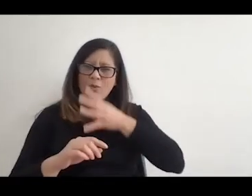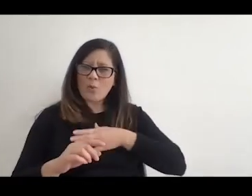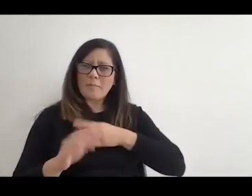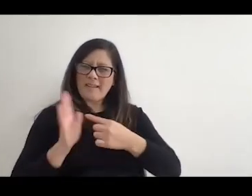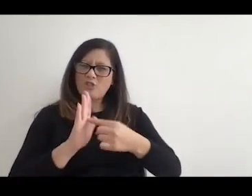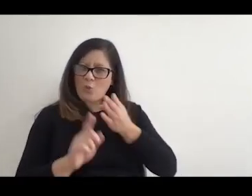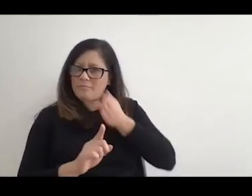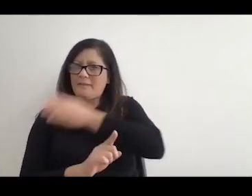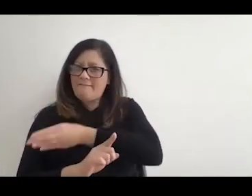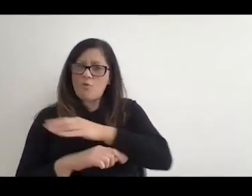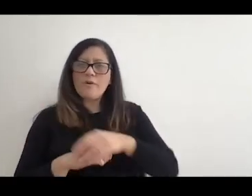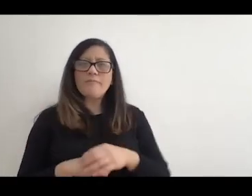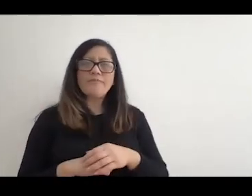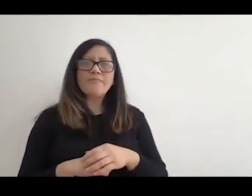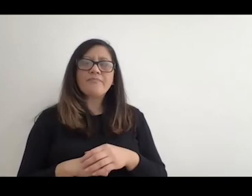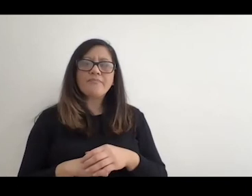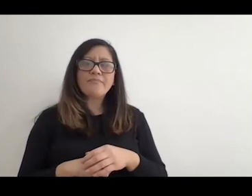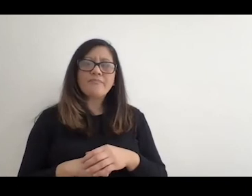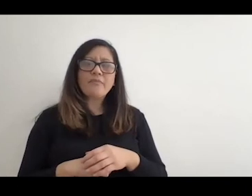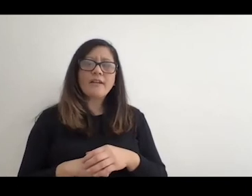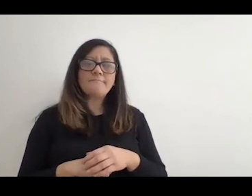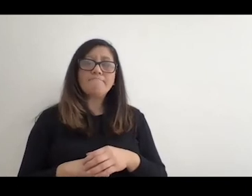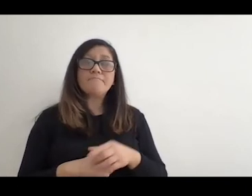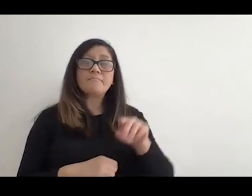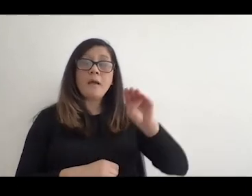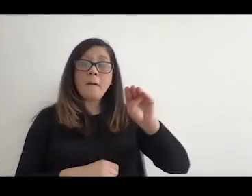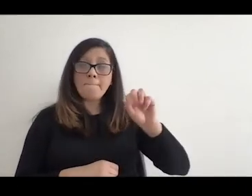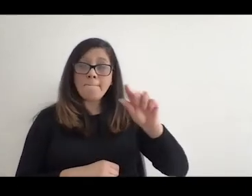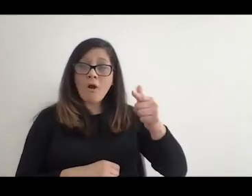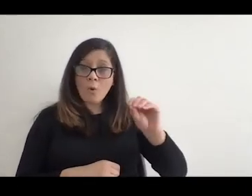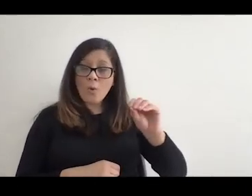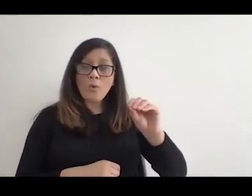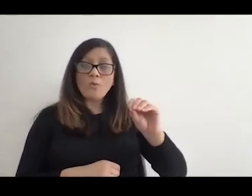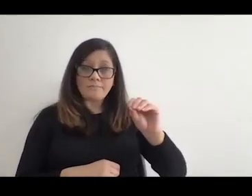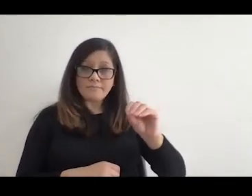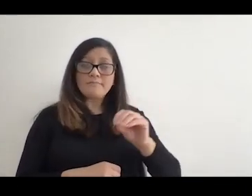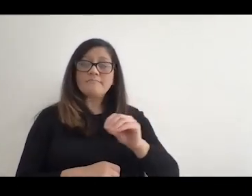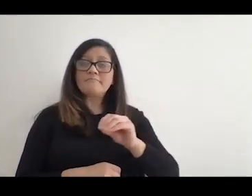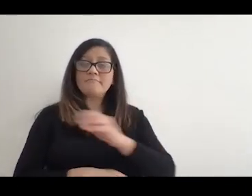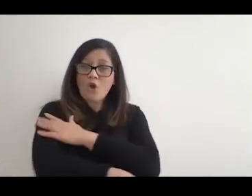a bit earlier, Parapalegic. Margot is a quadriplegic, meaning that she